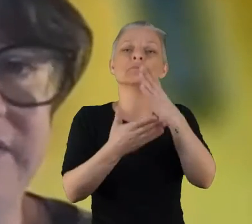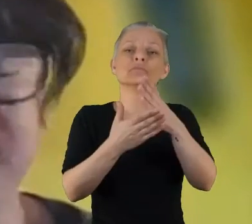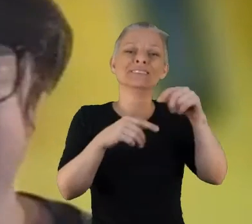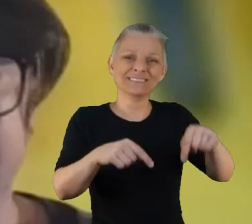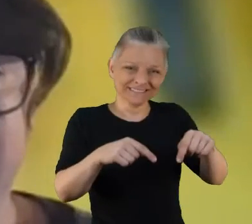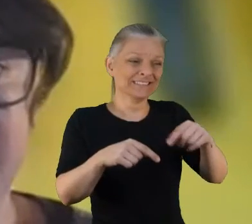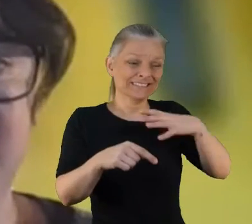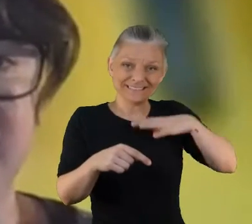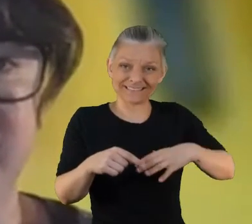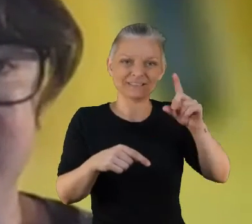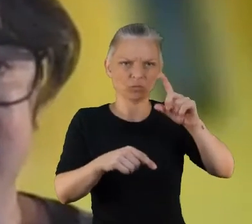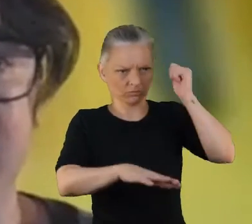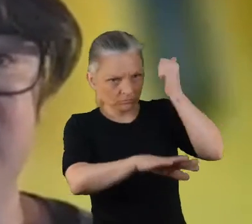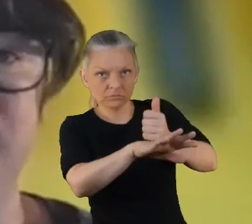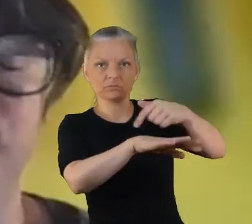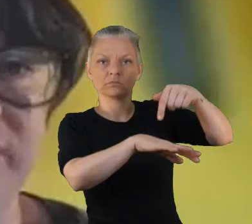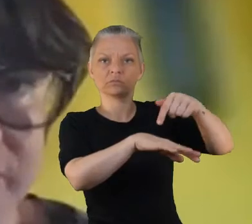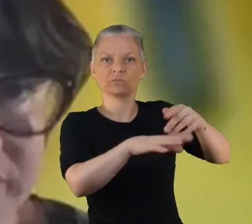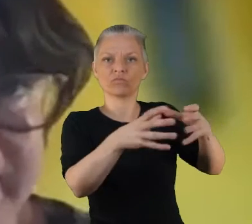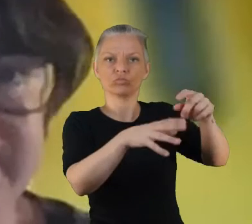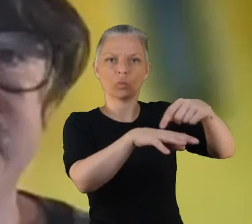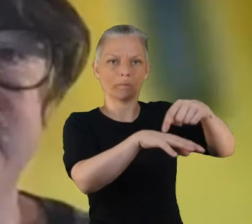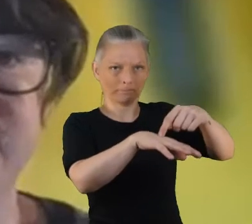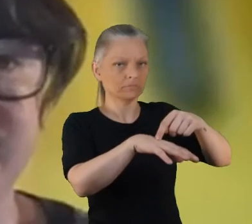how to communicate with each other, you know, what sort of space it is,